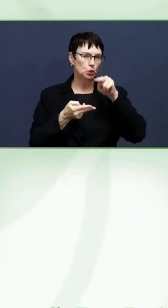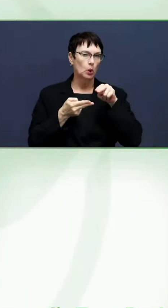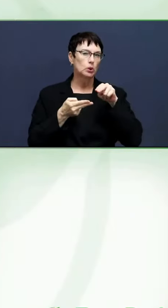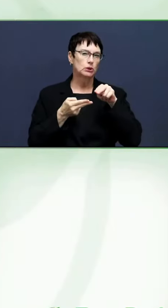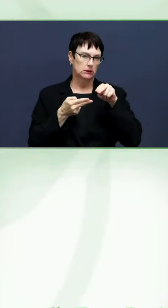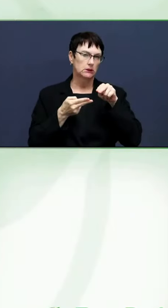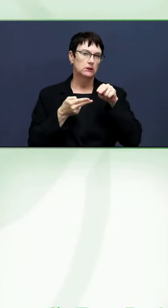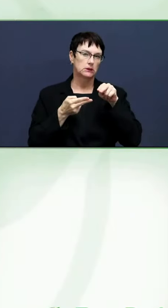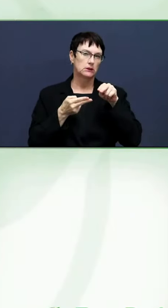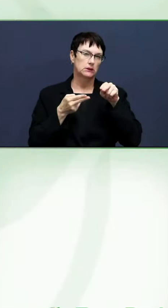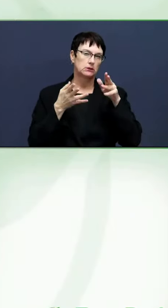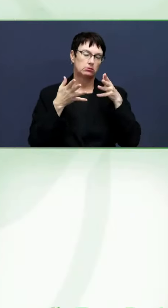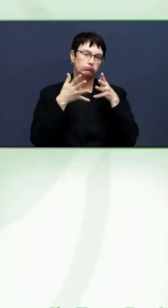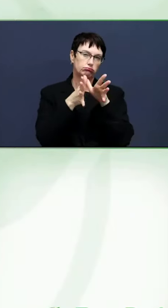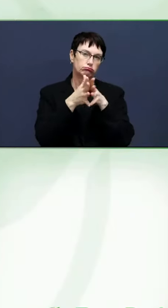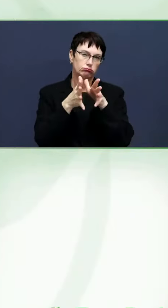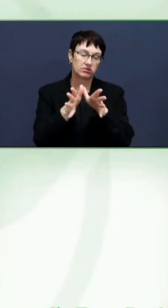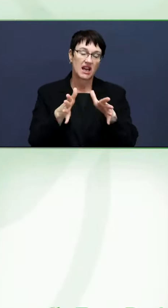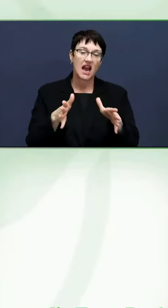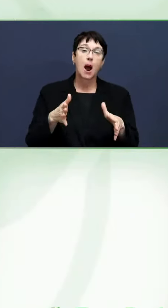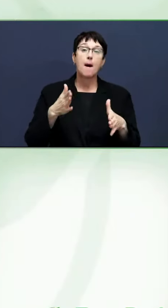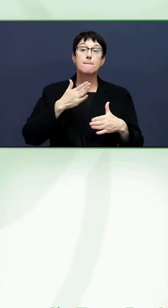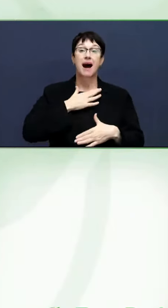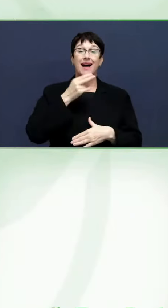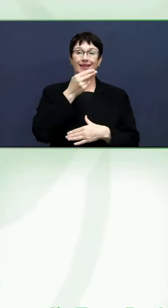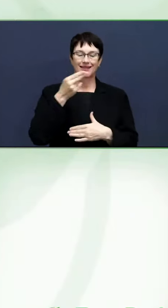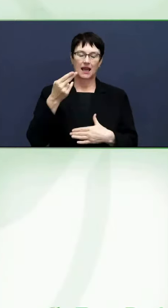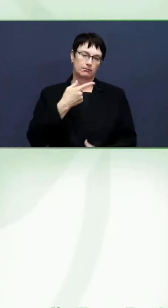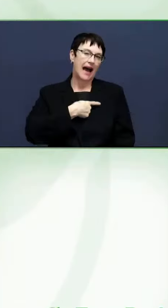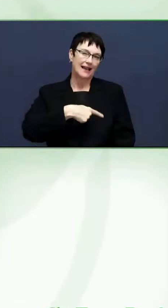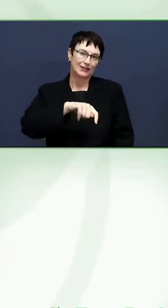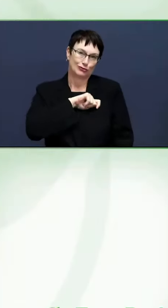get the message and you will help us carry that outside here.